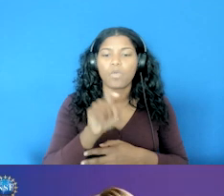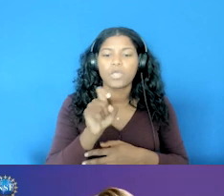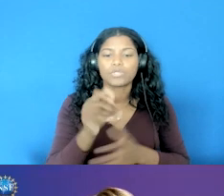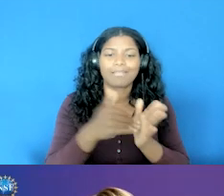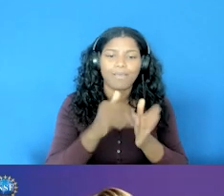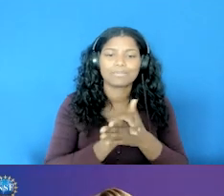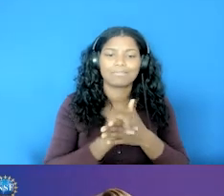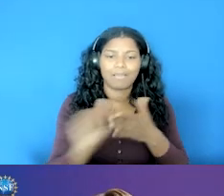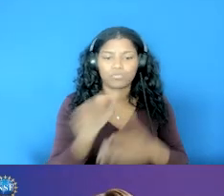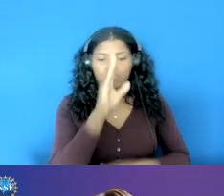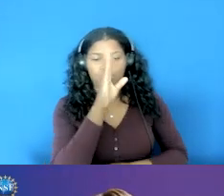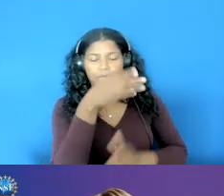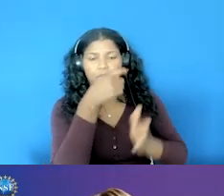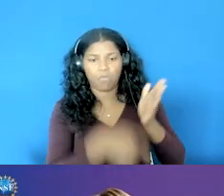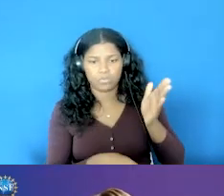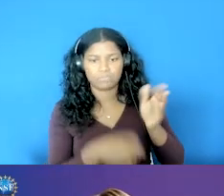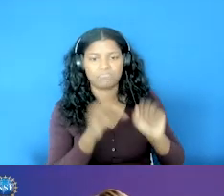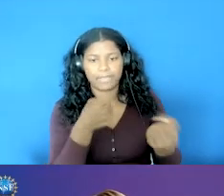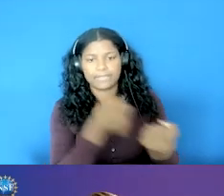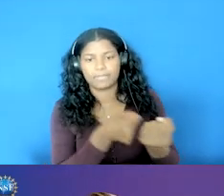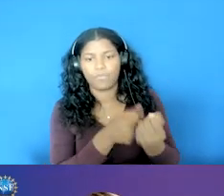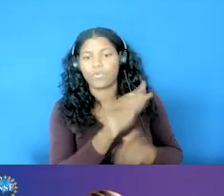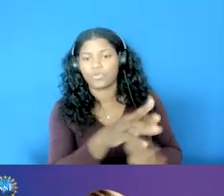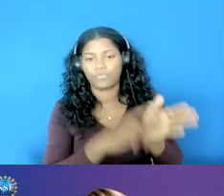to support the advancement of your research and training.